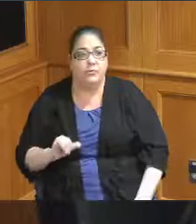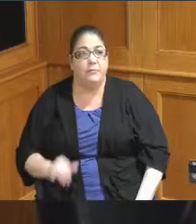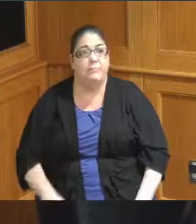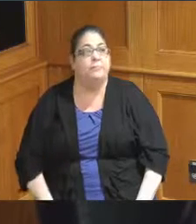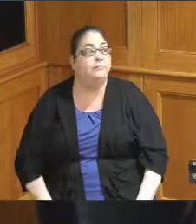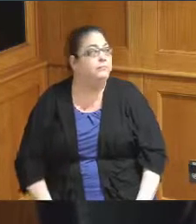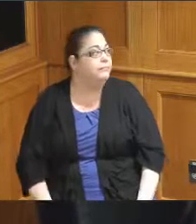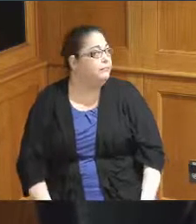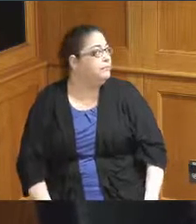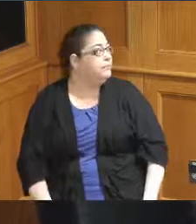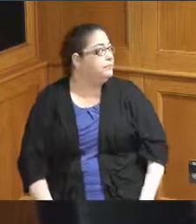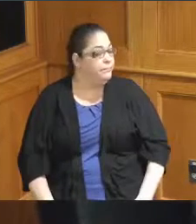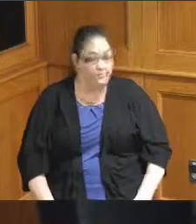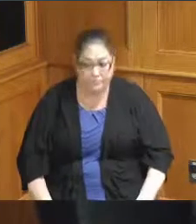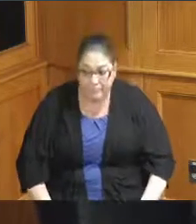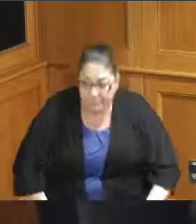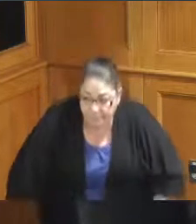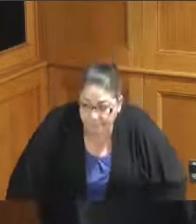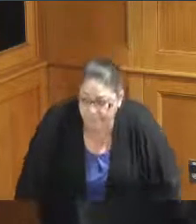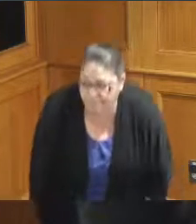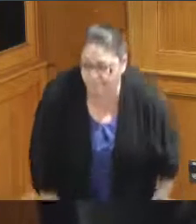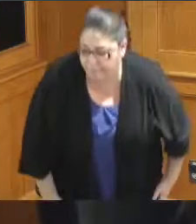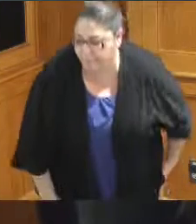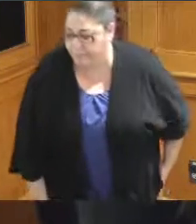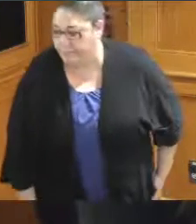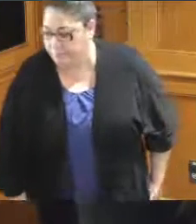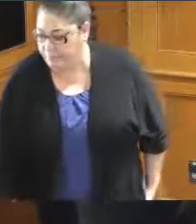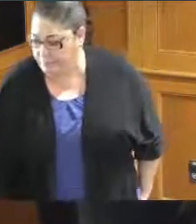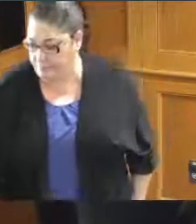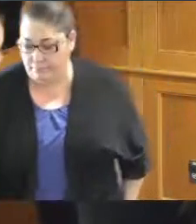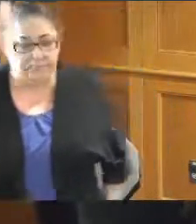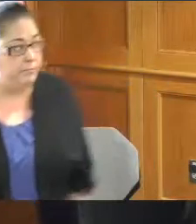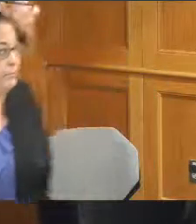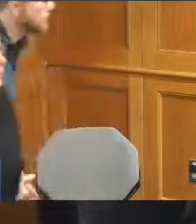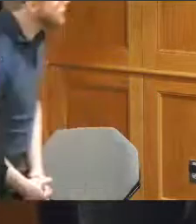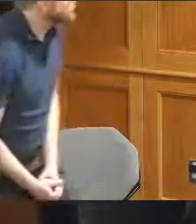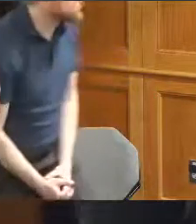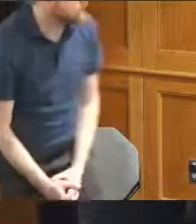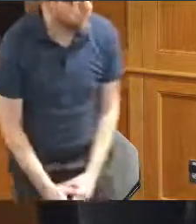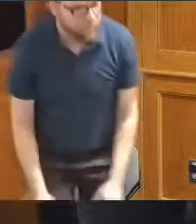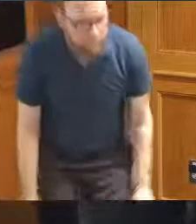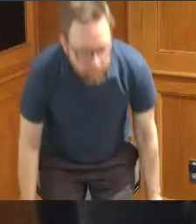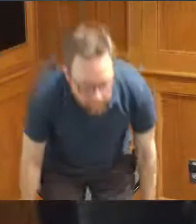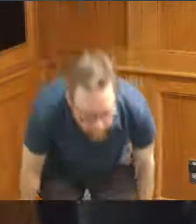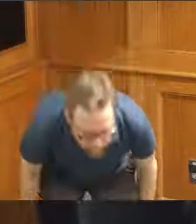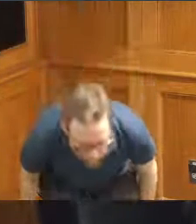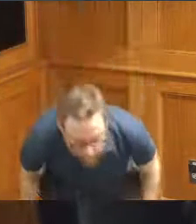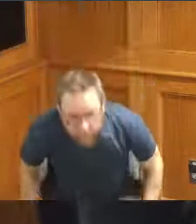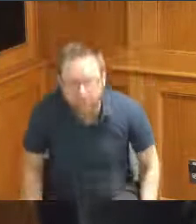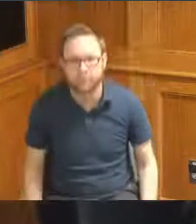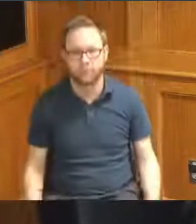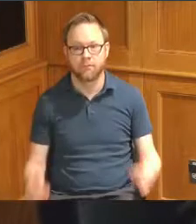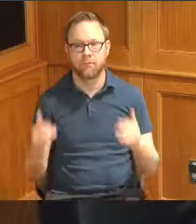okay we have a public hearing I see the thing is about the bees is it about the bees again